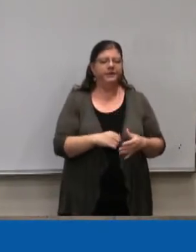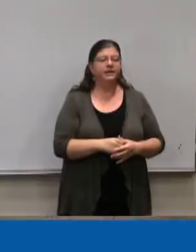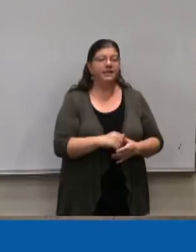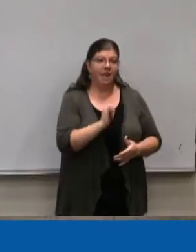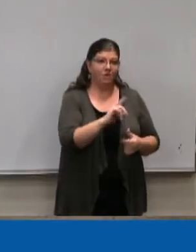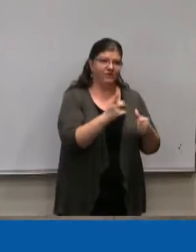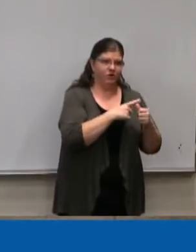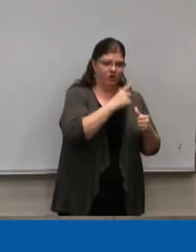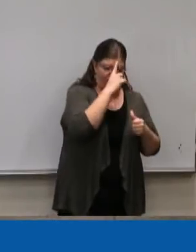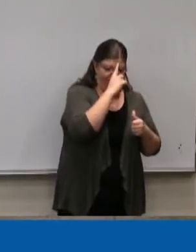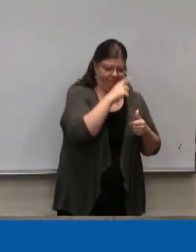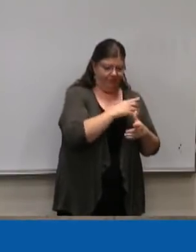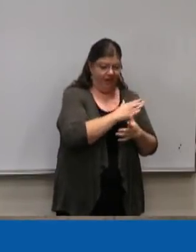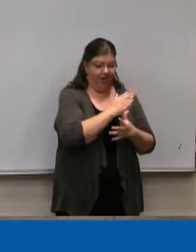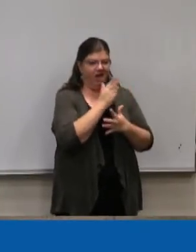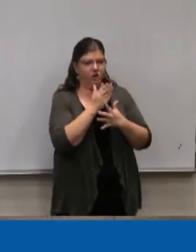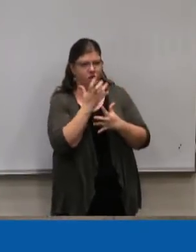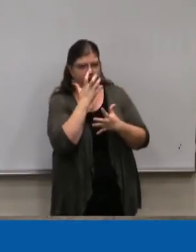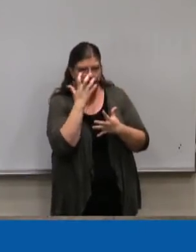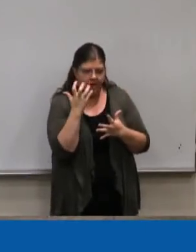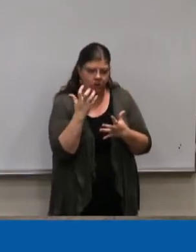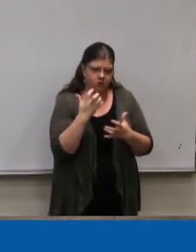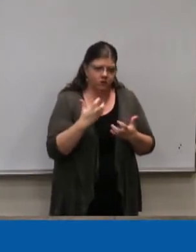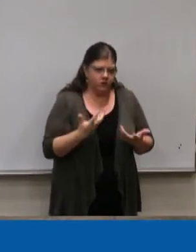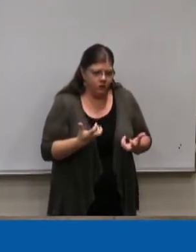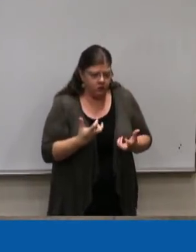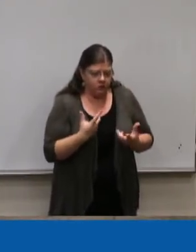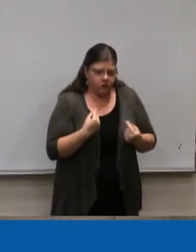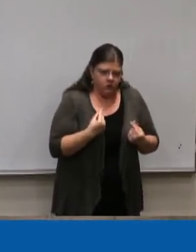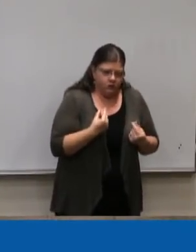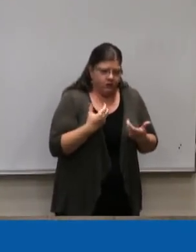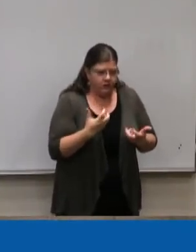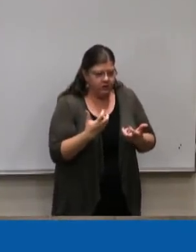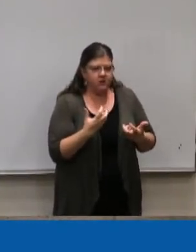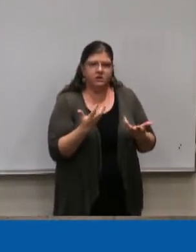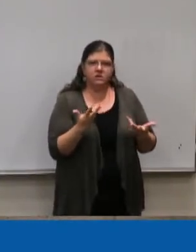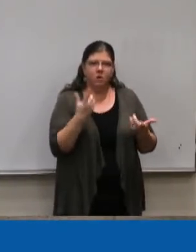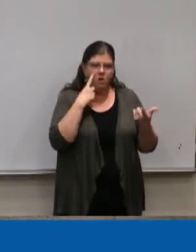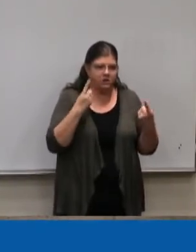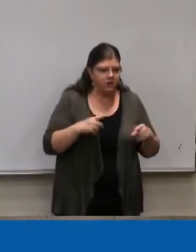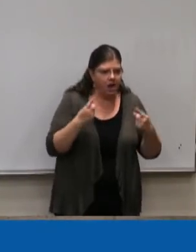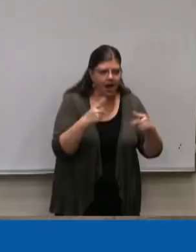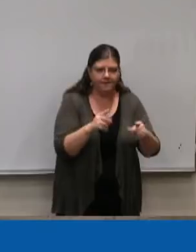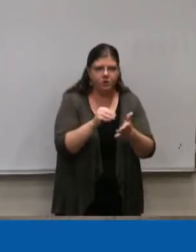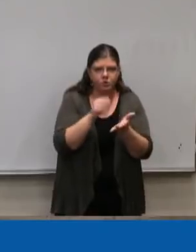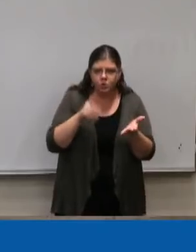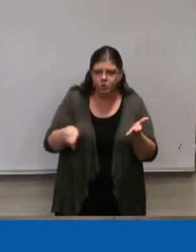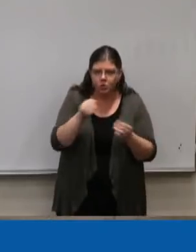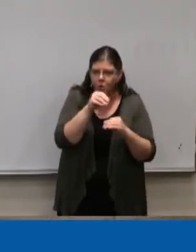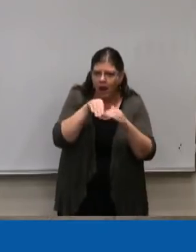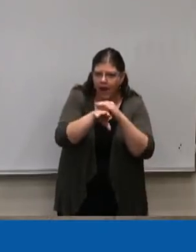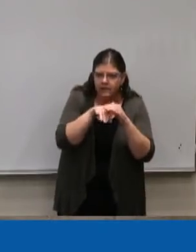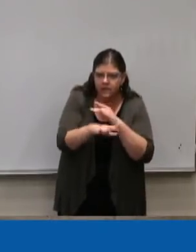Then, then we went to anger, right, then we were mad. ?What's, what's going to happen to our students that don't have access to technology??